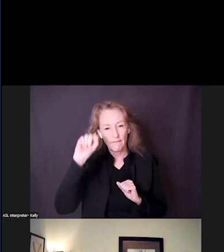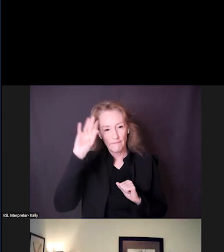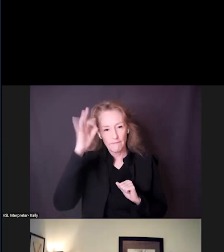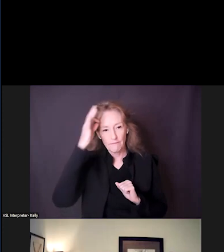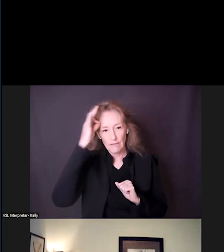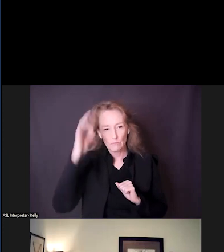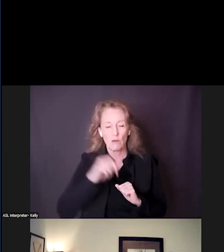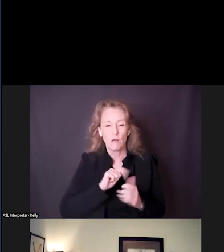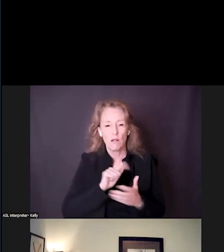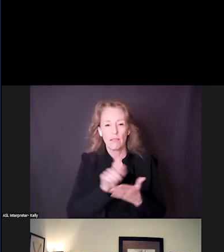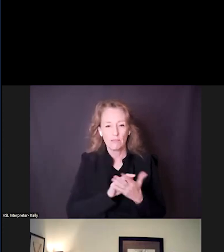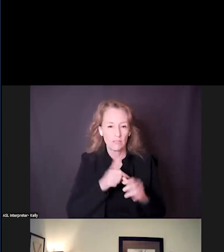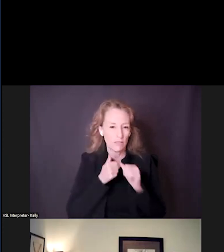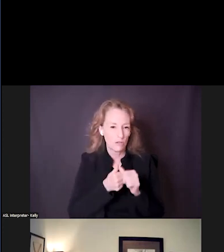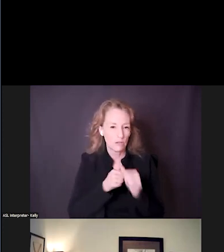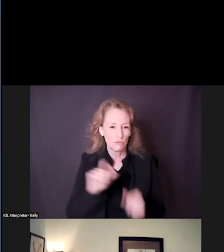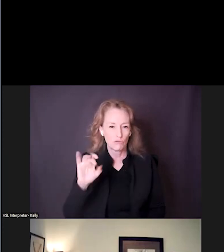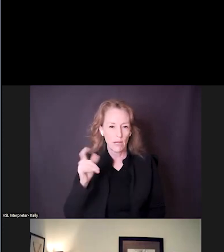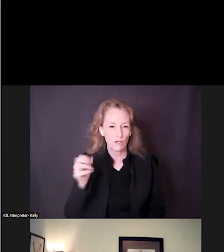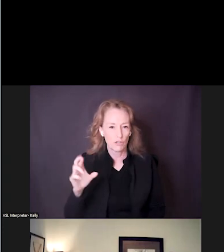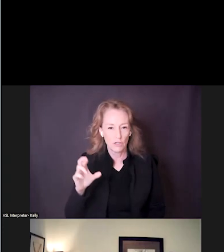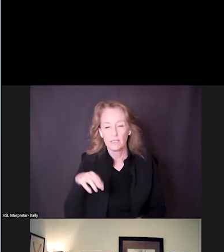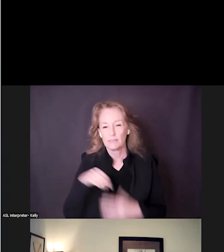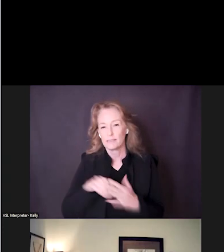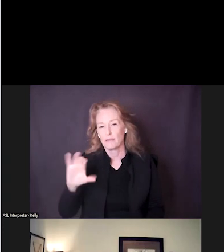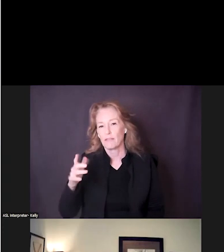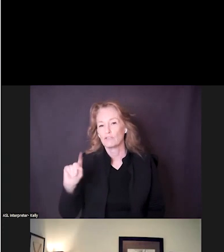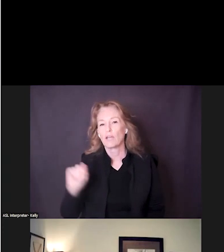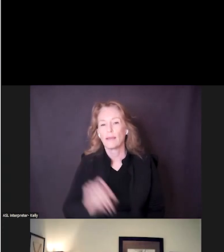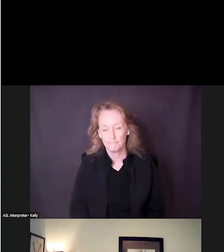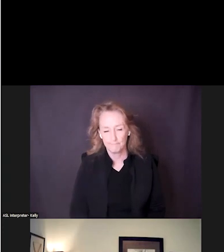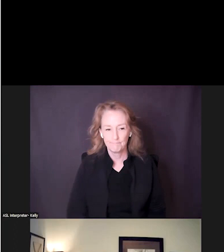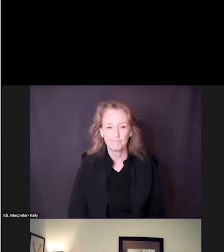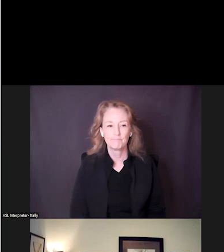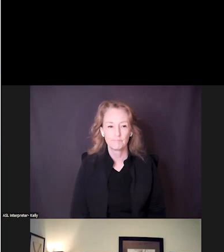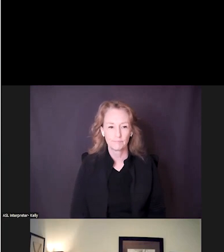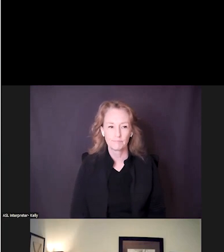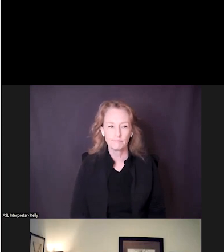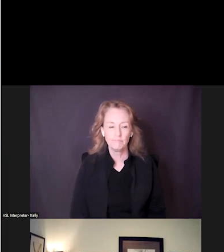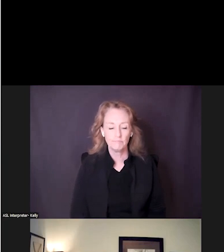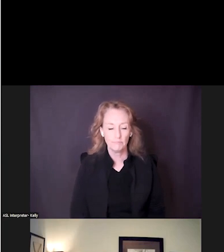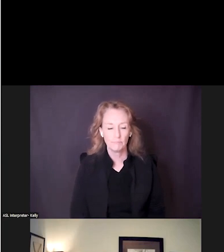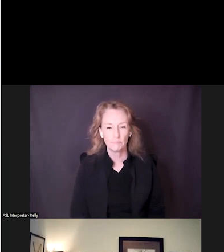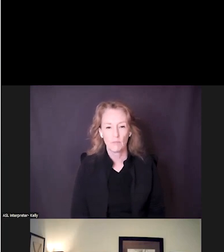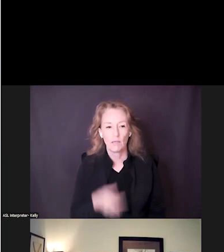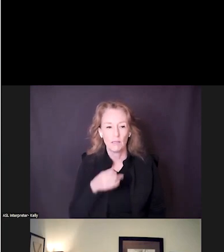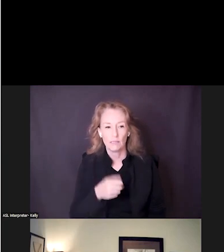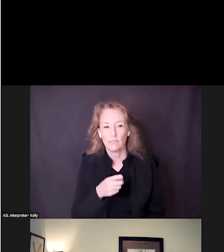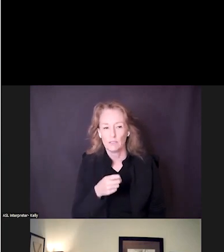IT IS IN THE CHAT AS WELL FOR A LINK TO ACCESS THAT. HERE IS A QUICK VIEW OF WHAT IT LOOKS LIKE.